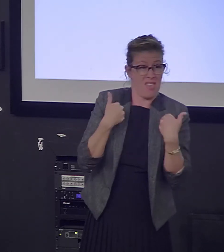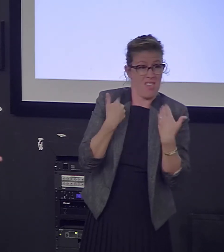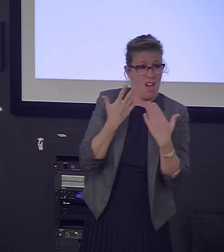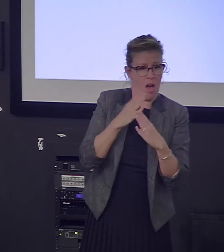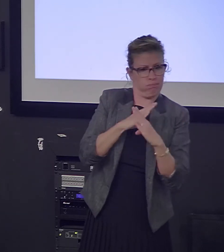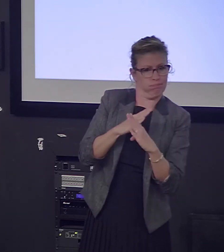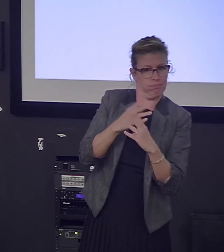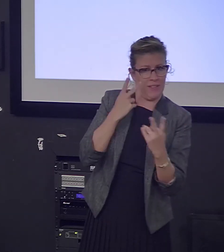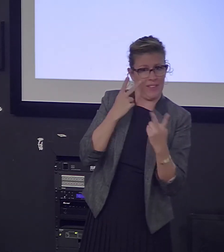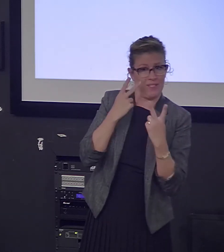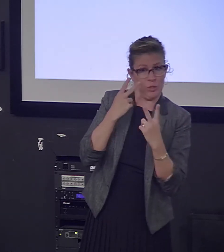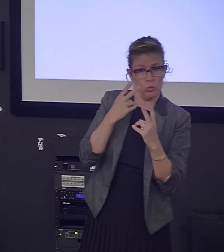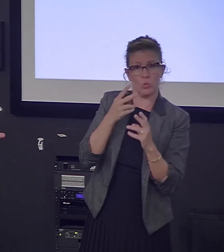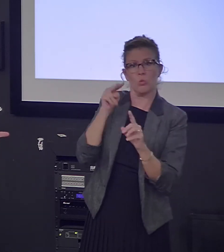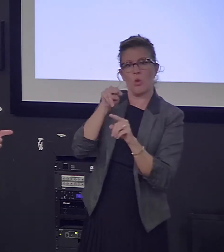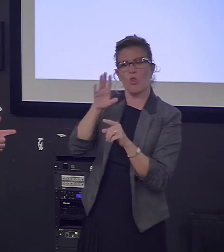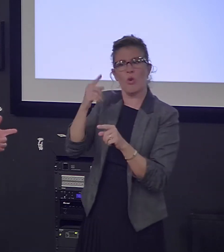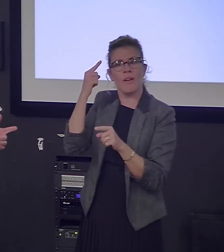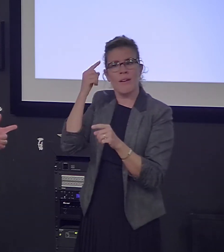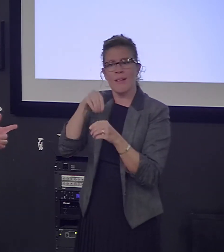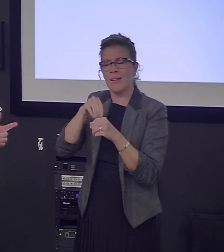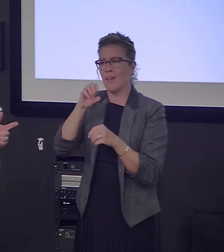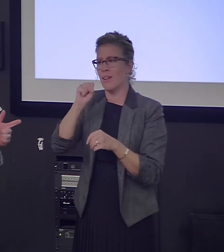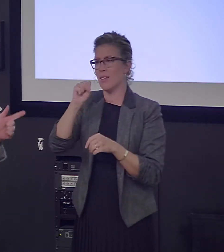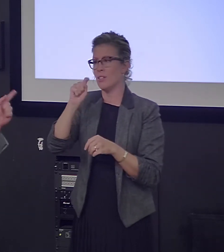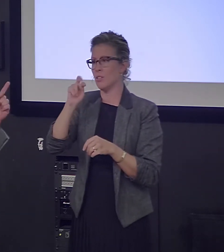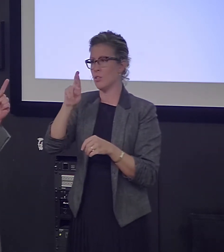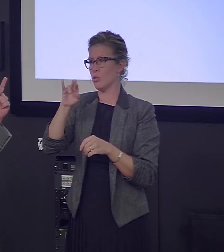in striate cortex, so you can see there at